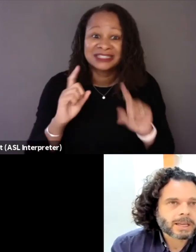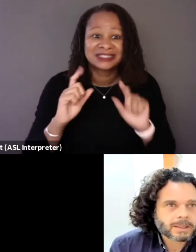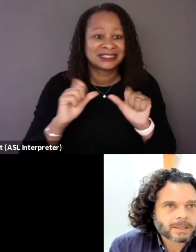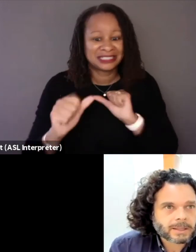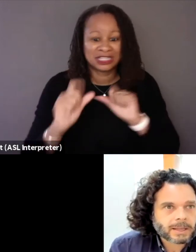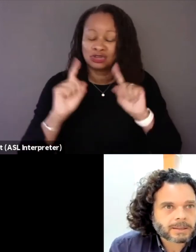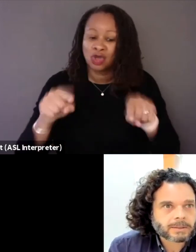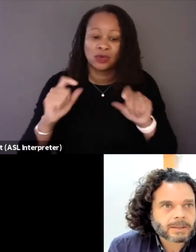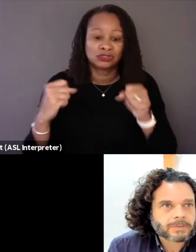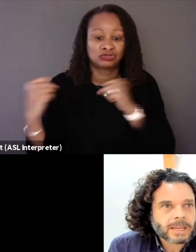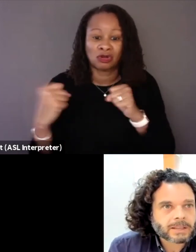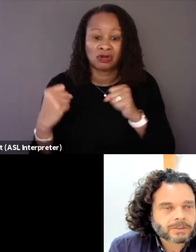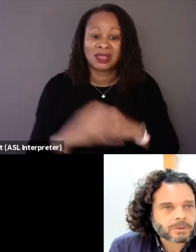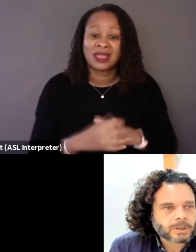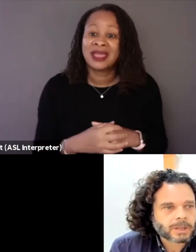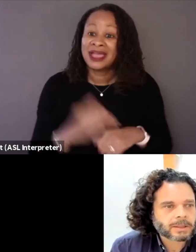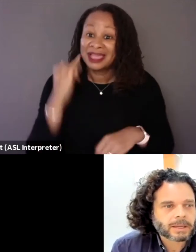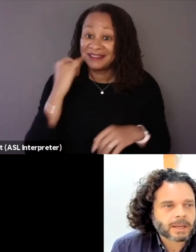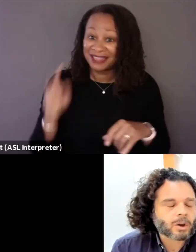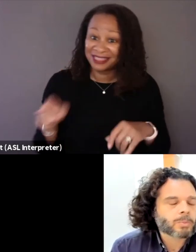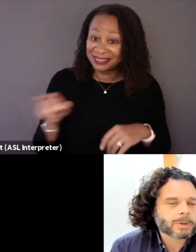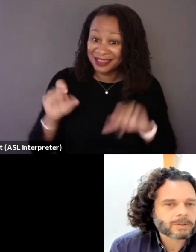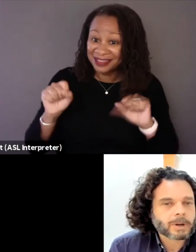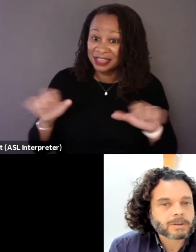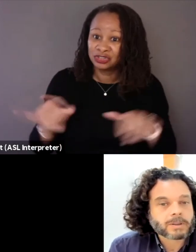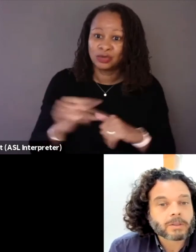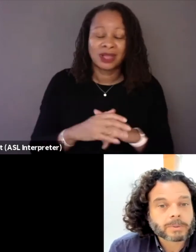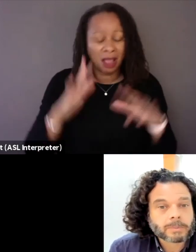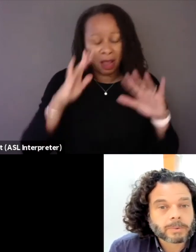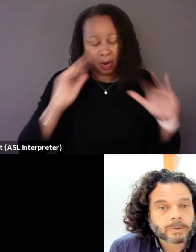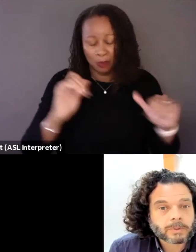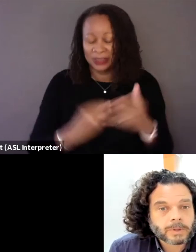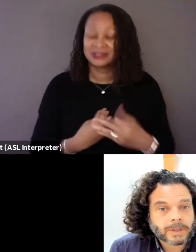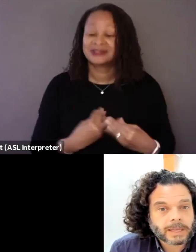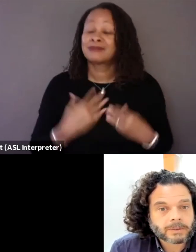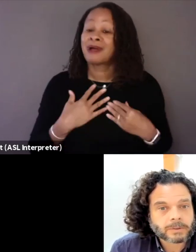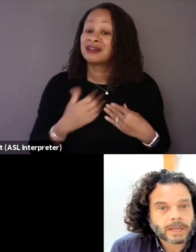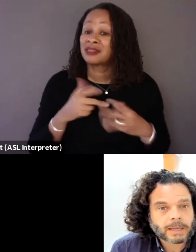And I think that if they can do it, I think, I hope it inspires other people that they can do that,